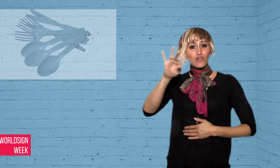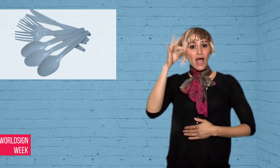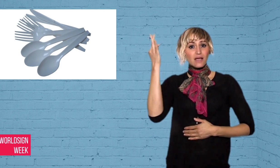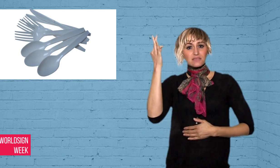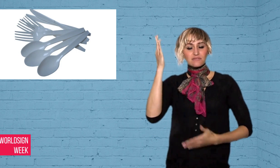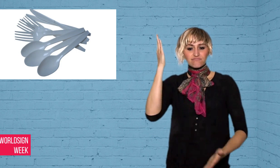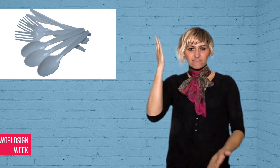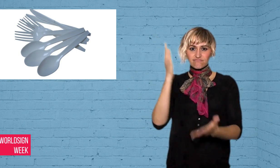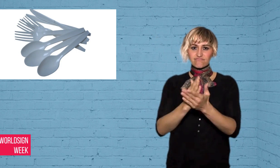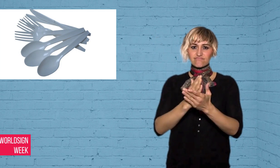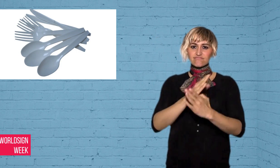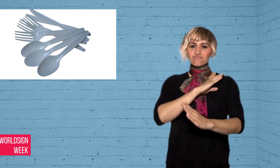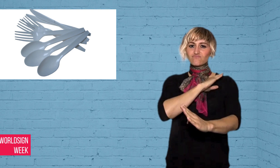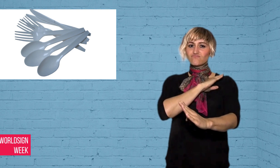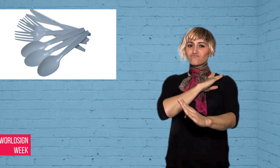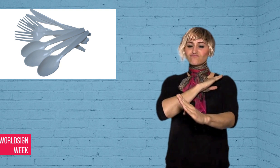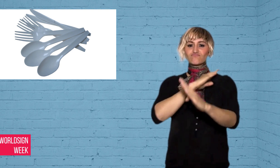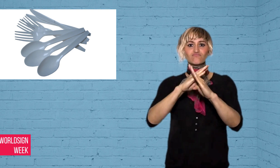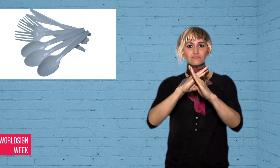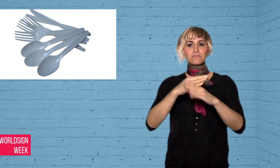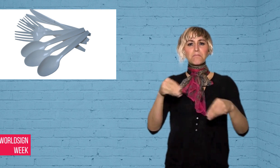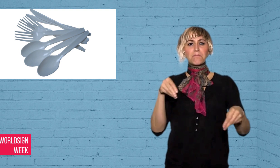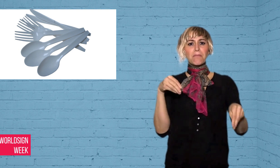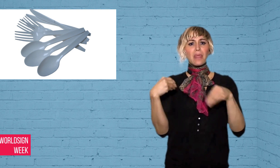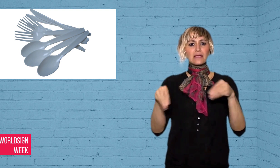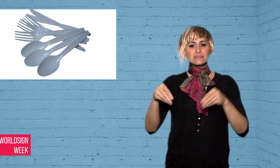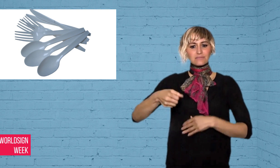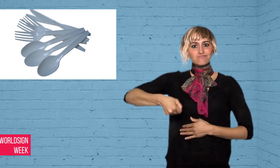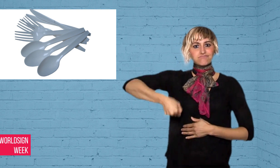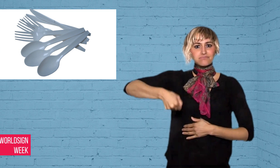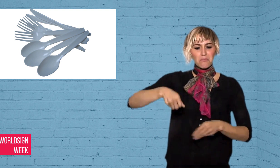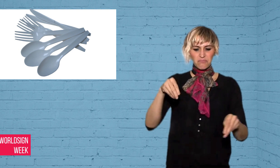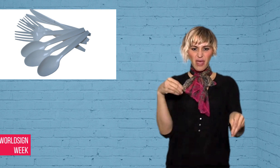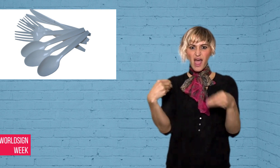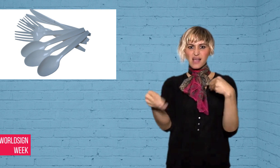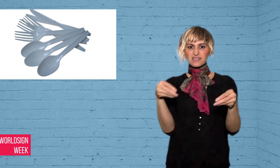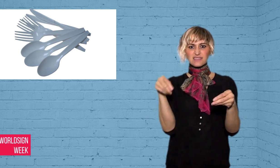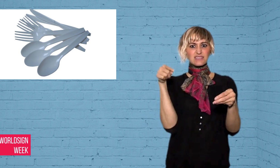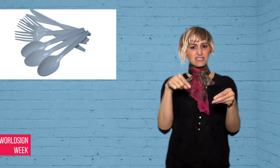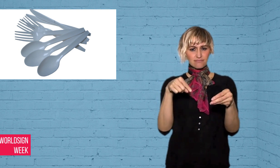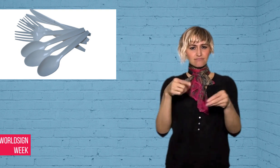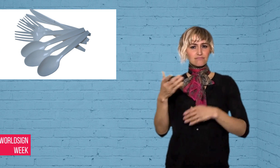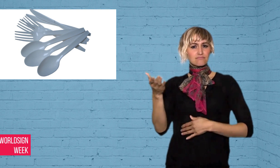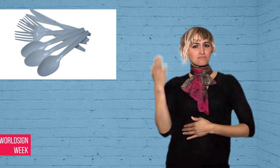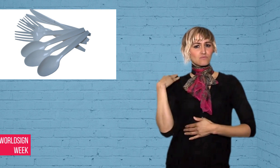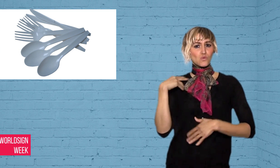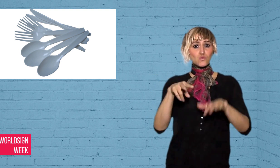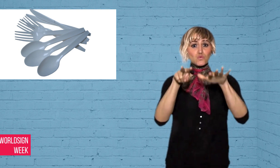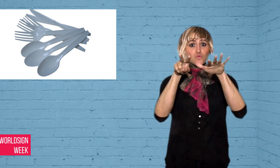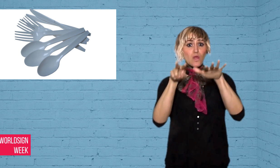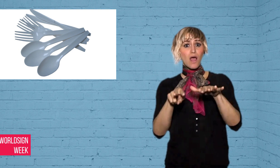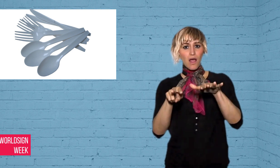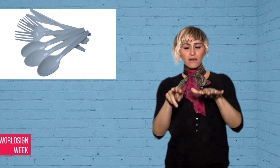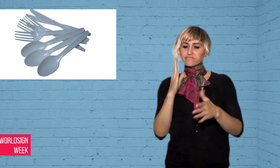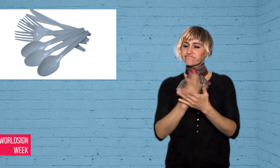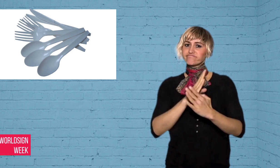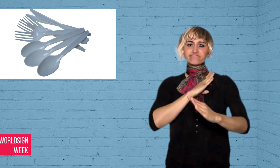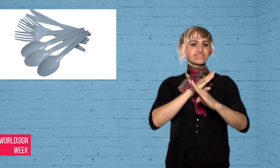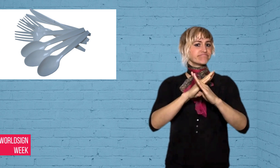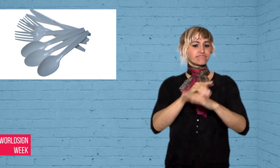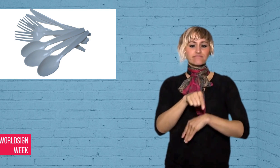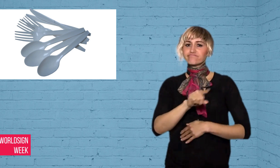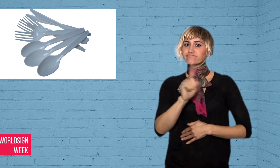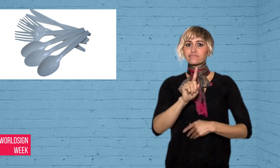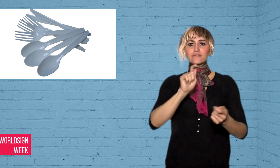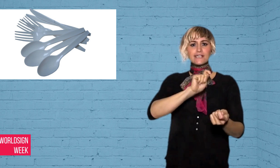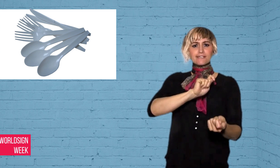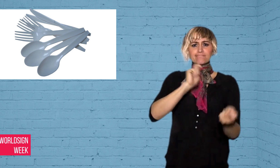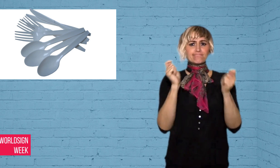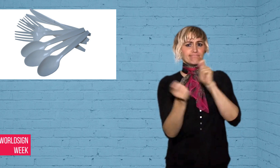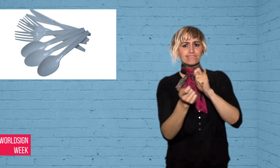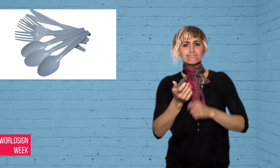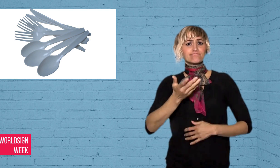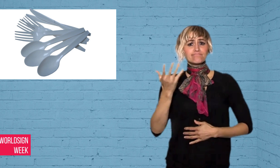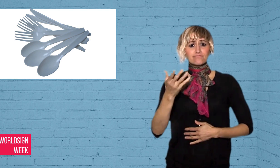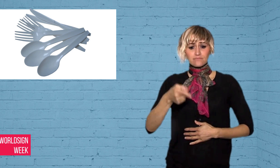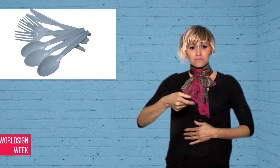France already banned plastic bags last July and